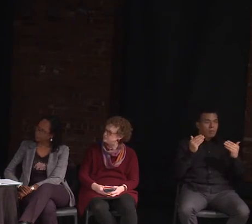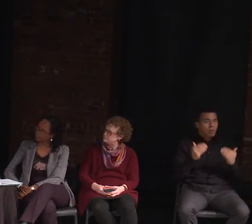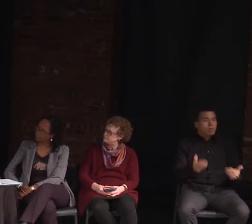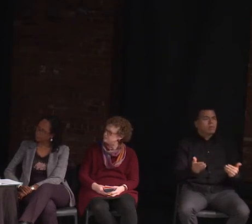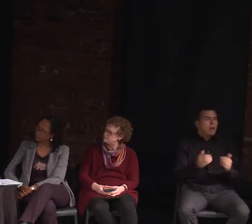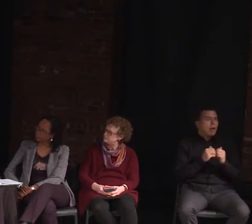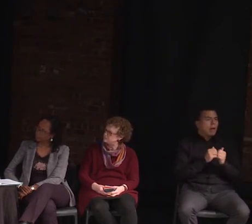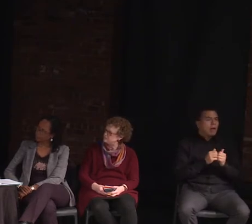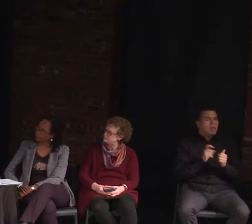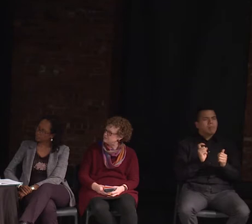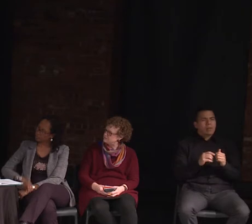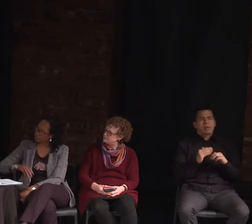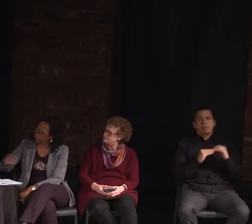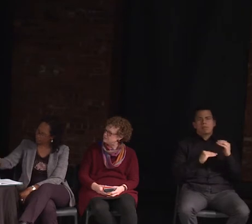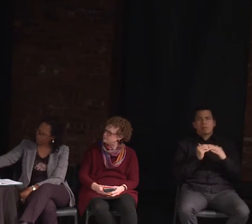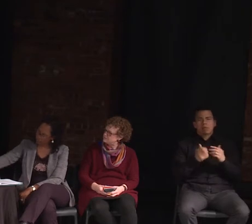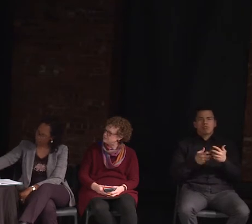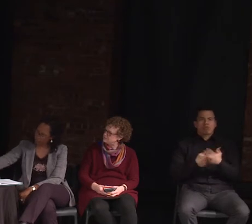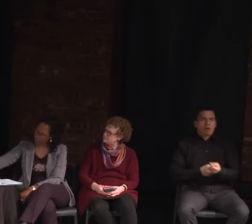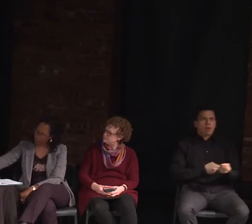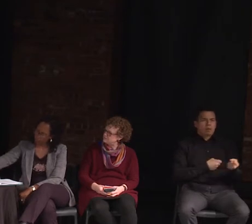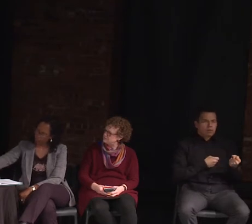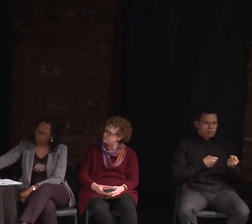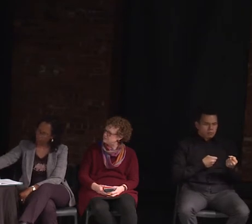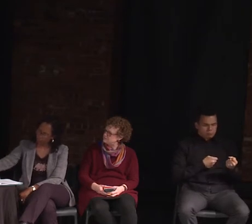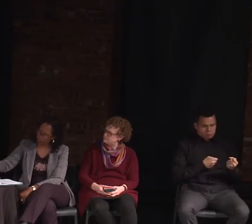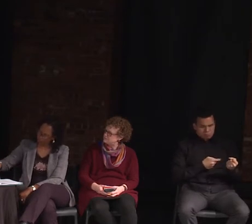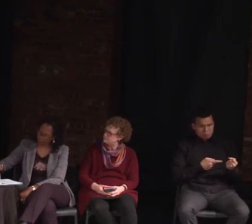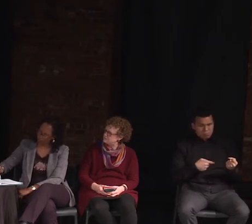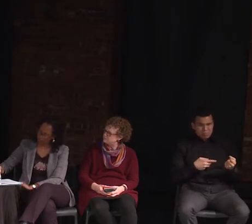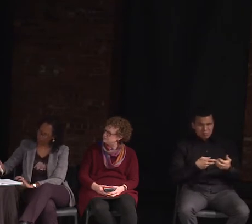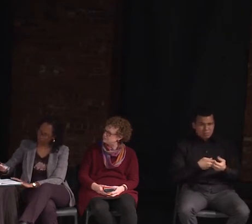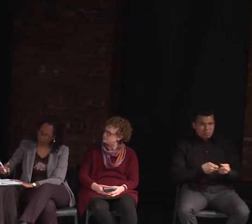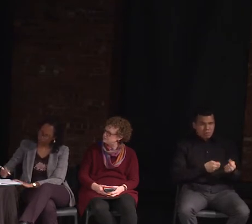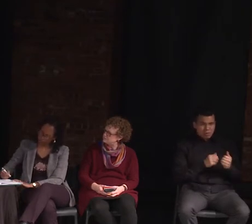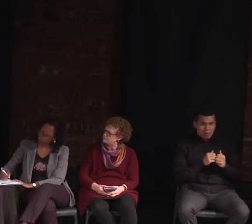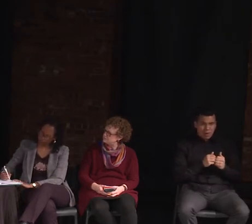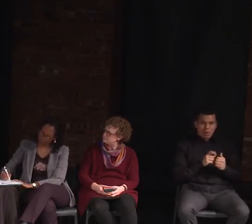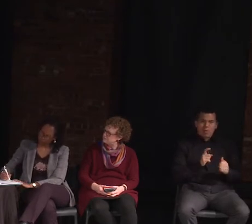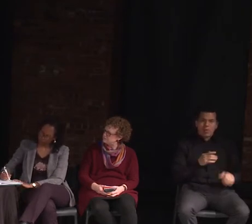trust and we really can only do that by admitting and acknowledging and naming the struggle